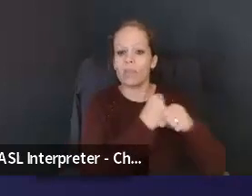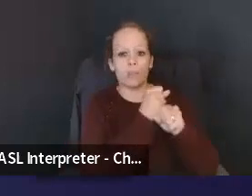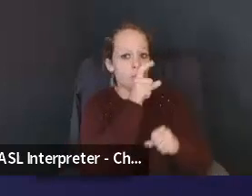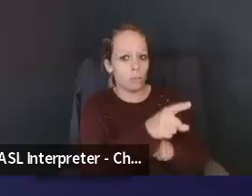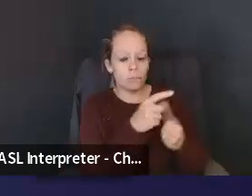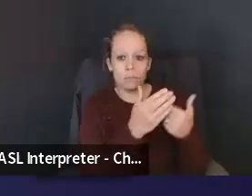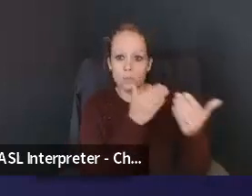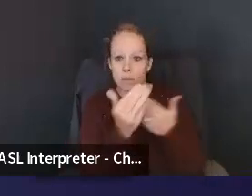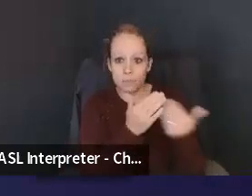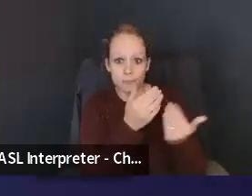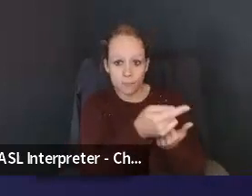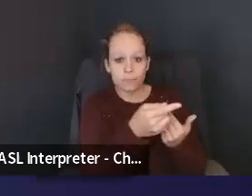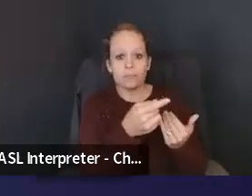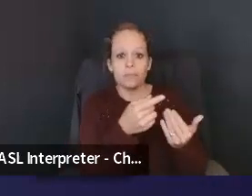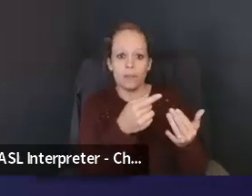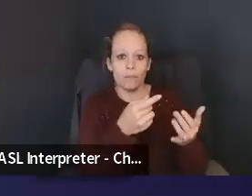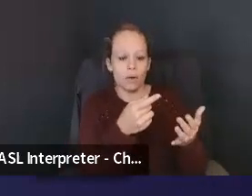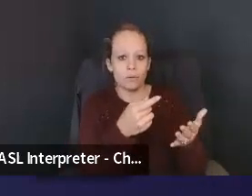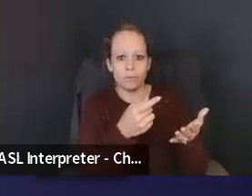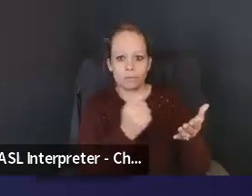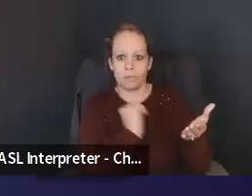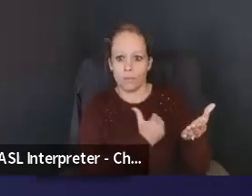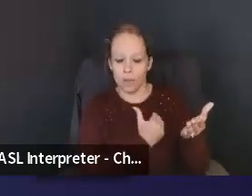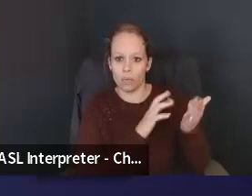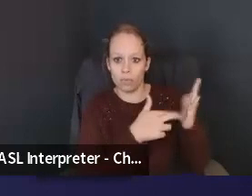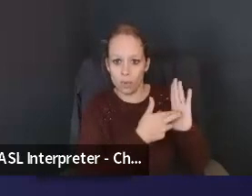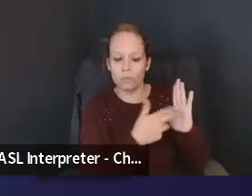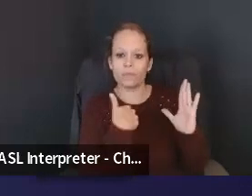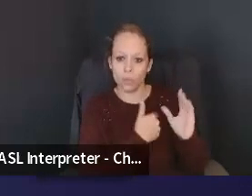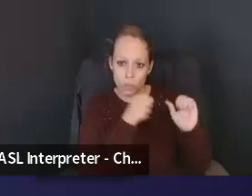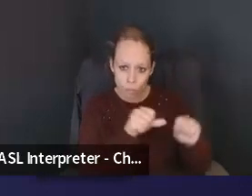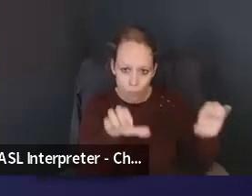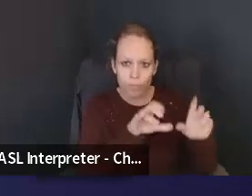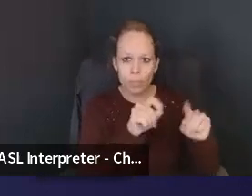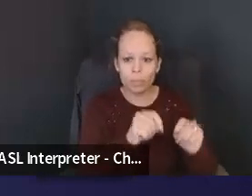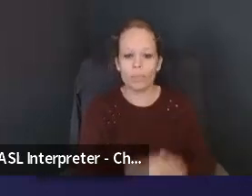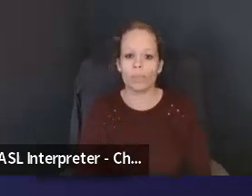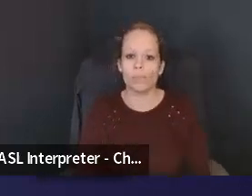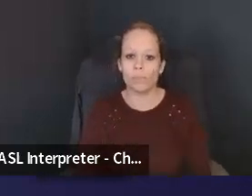it is, whatever our part of the project is we can execute it in that way. The project